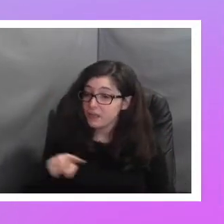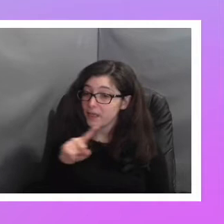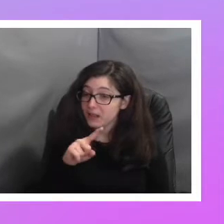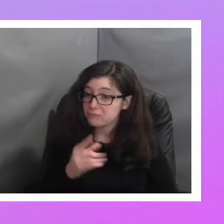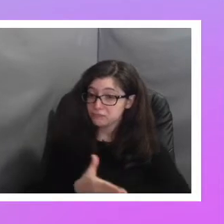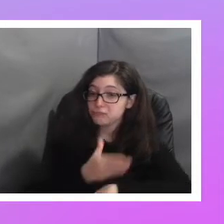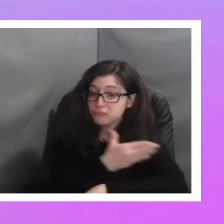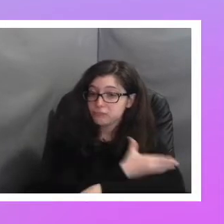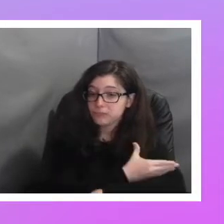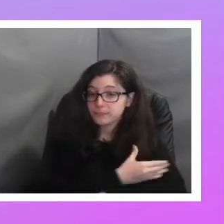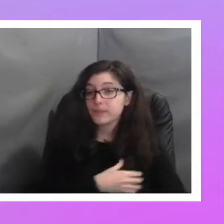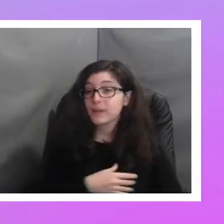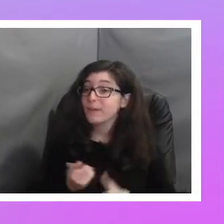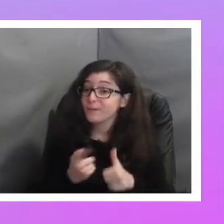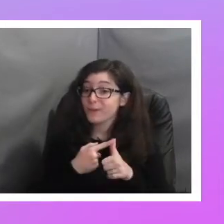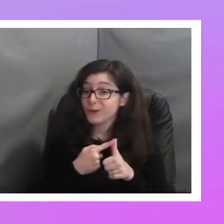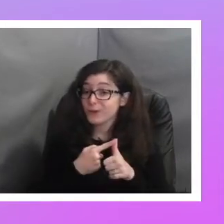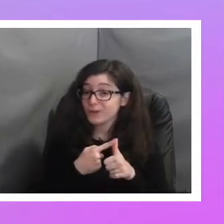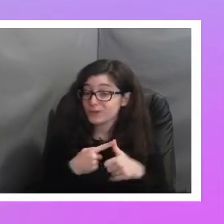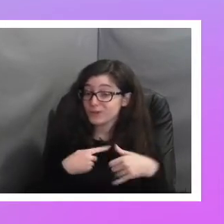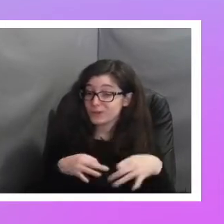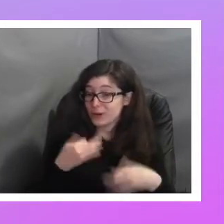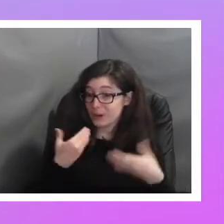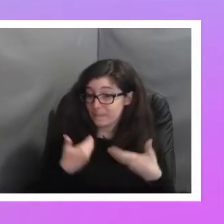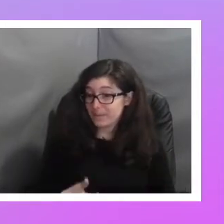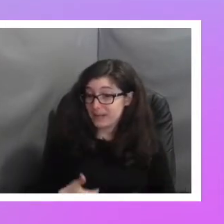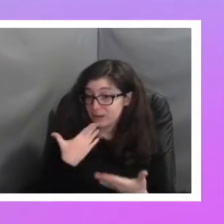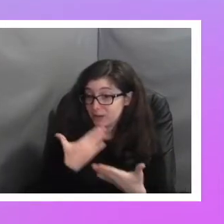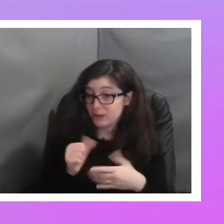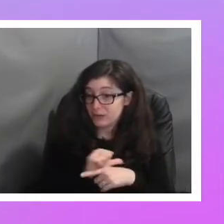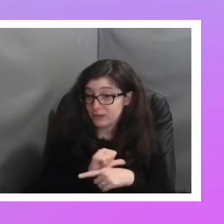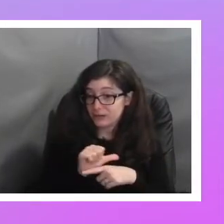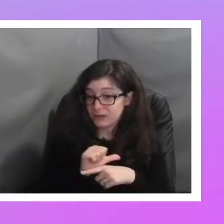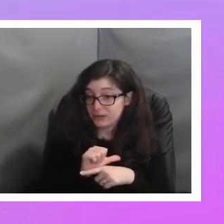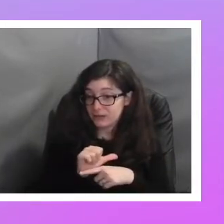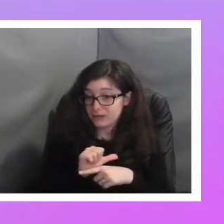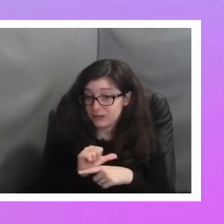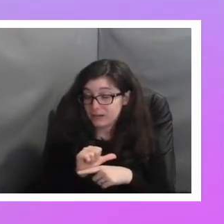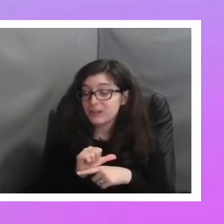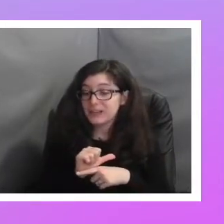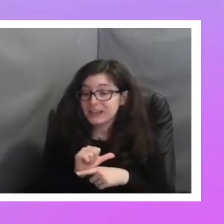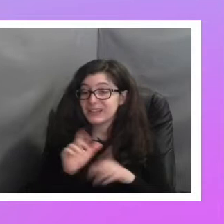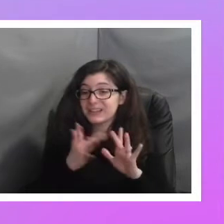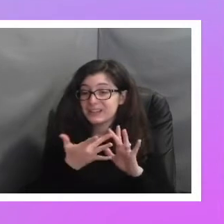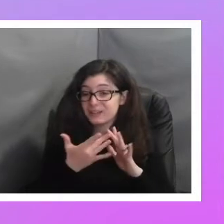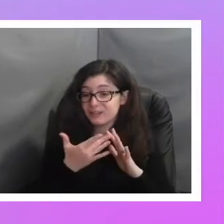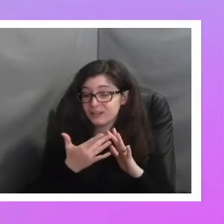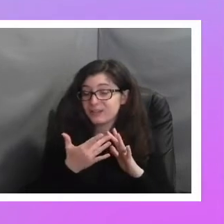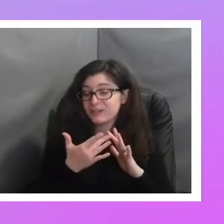as is good practice in digital accessibility, I am a white woman with shoulder-length red hair,